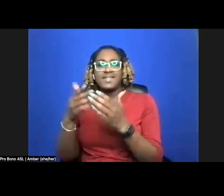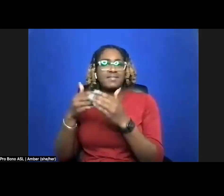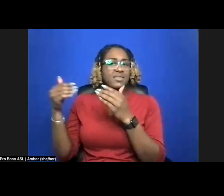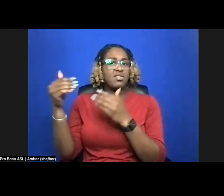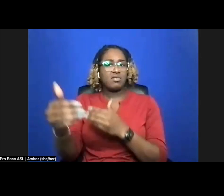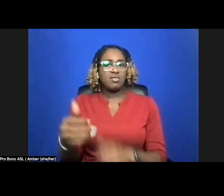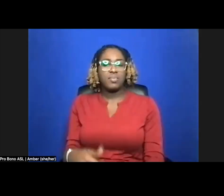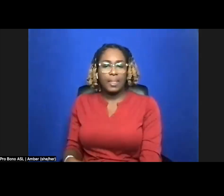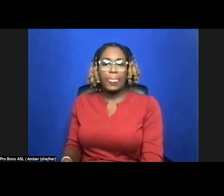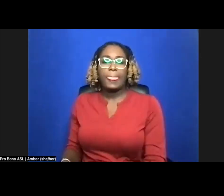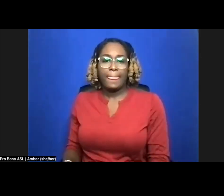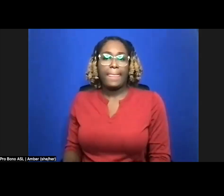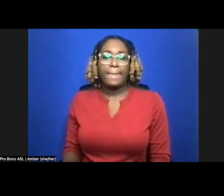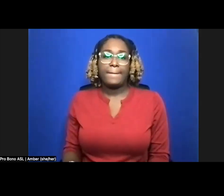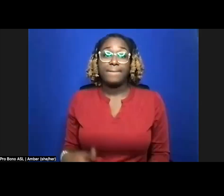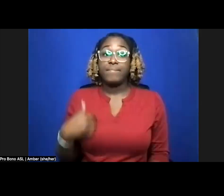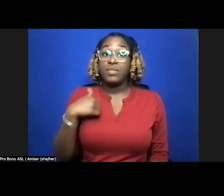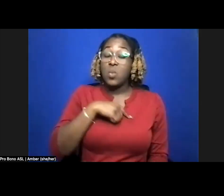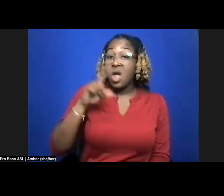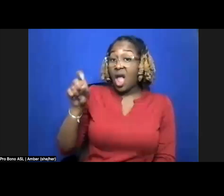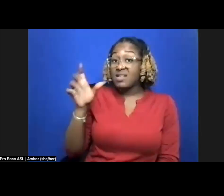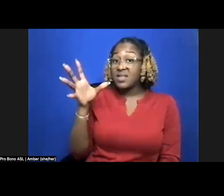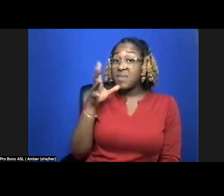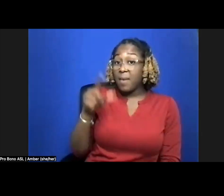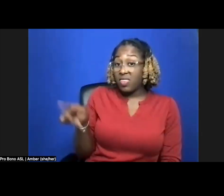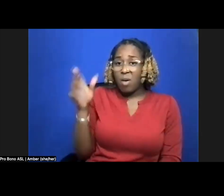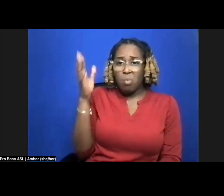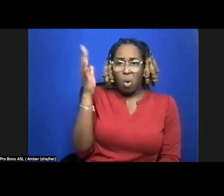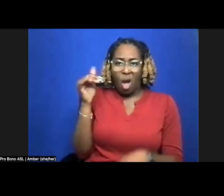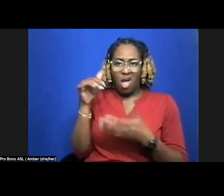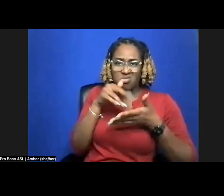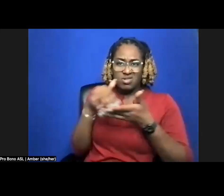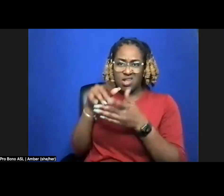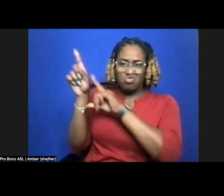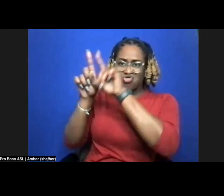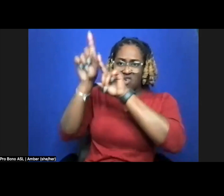we ask mama-n-em, “why do you study astrology?” an oracle reading